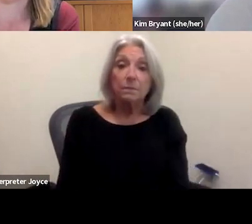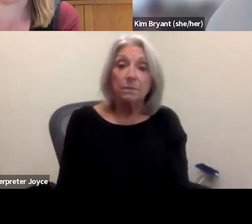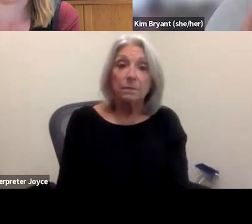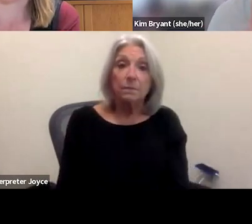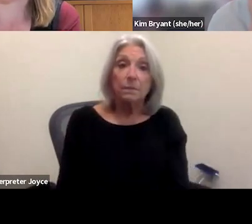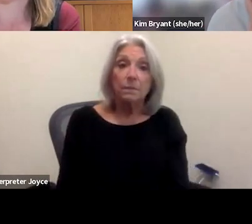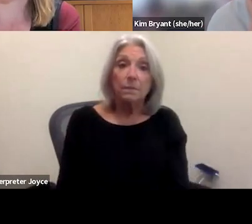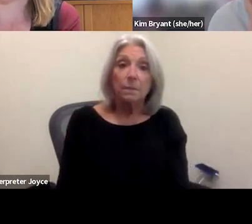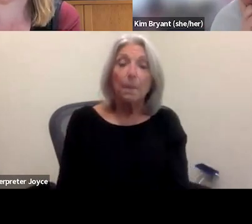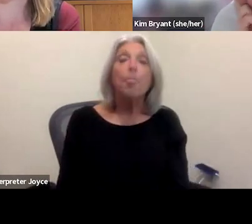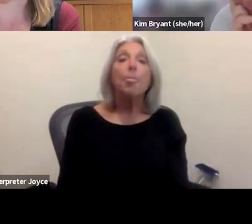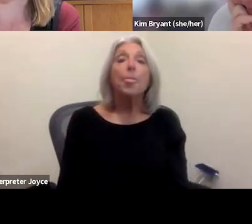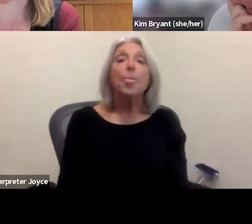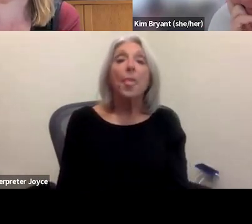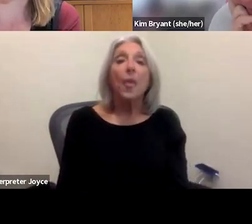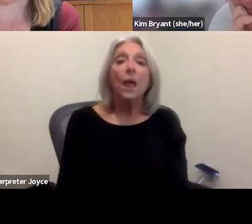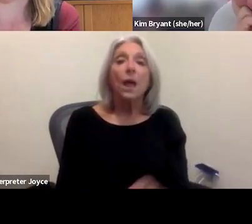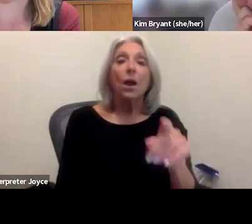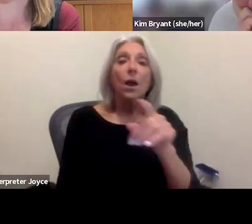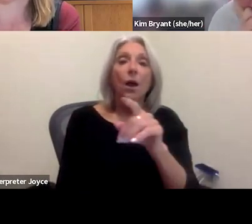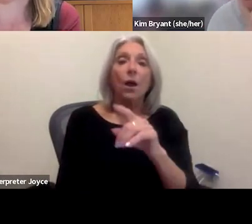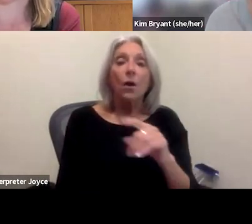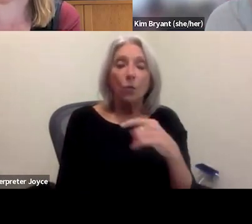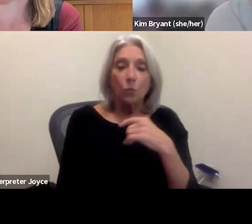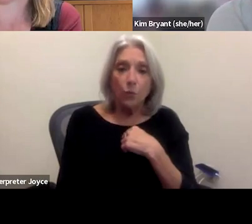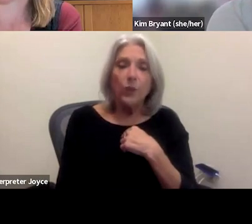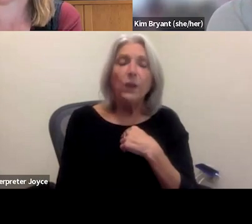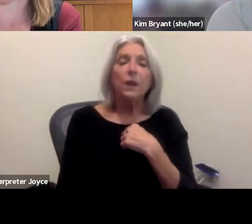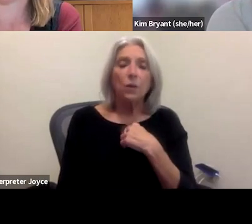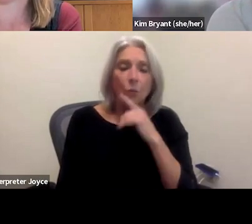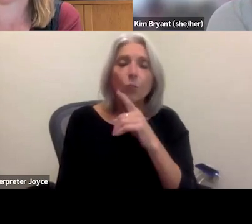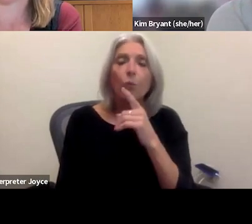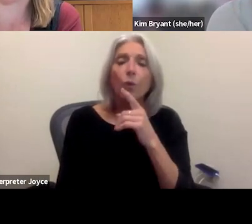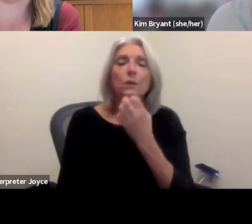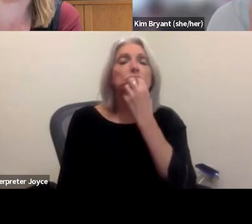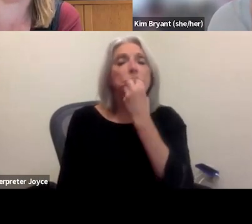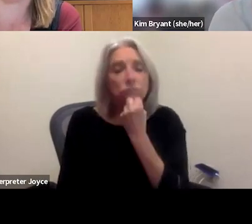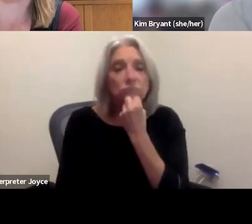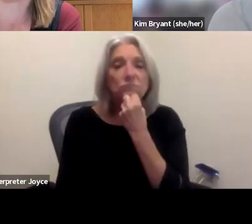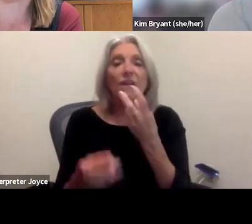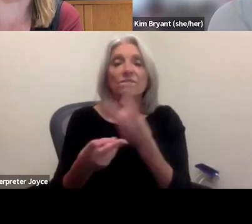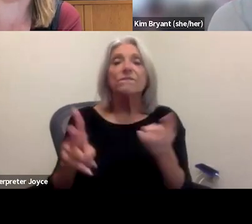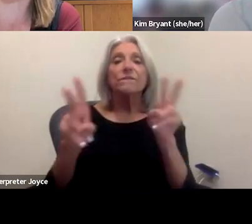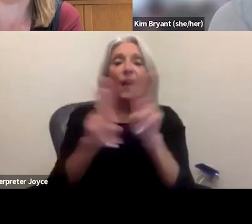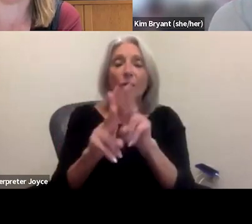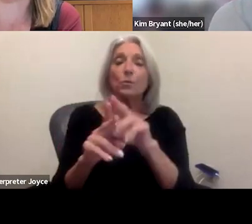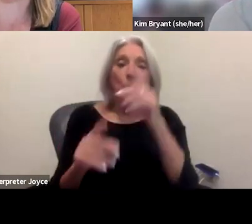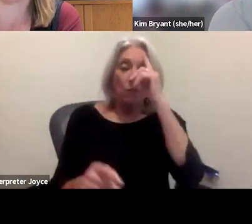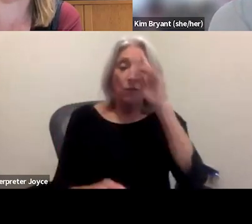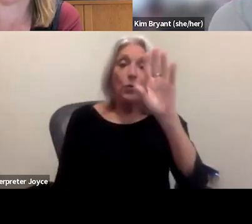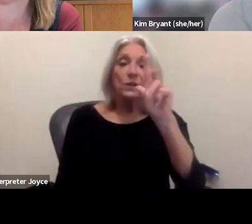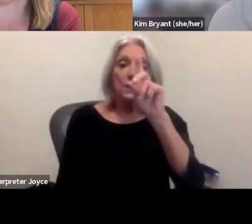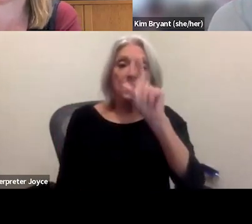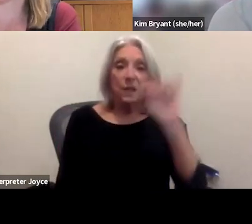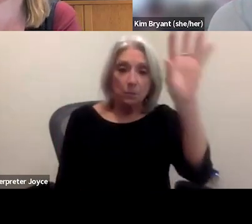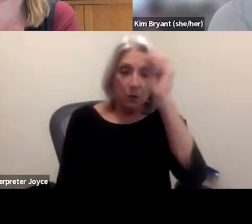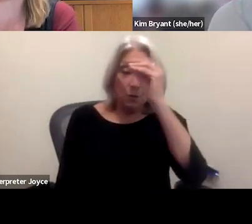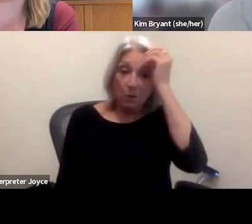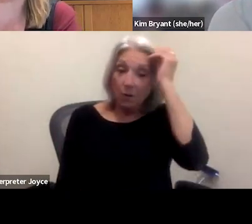So yeah, we care about valuing disabled expertise, and Kim's already pointed to a whole bunch of this. But it's not just about tolerating disabled people